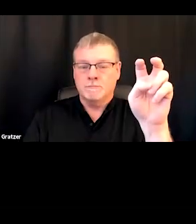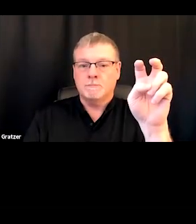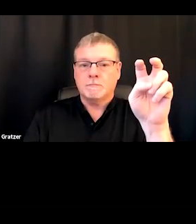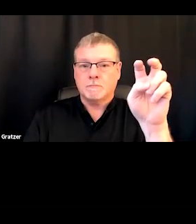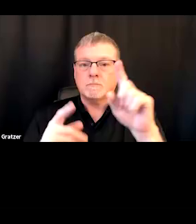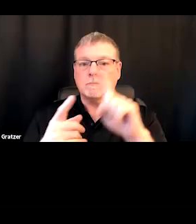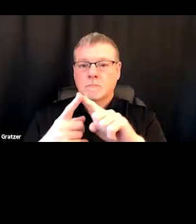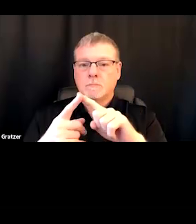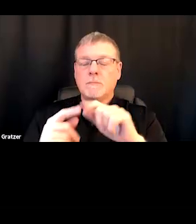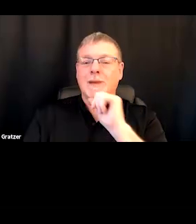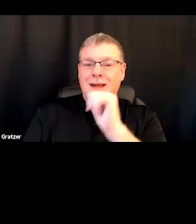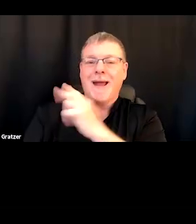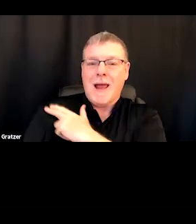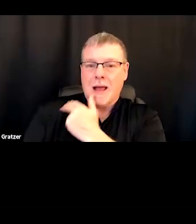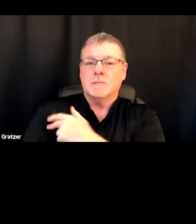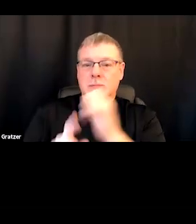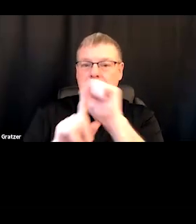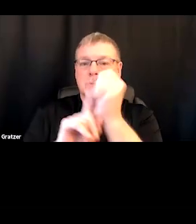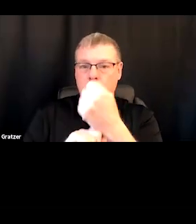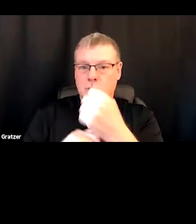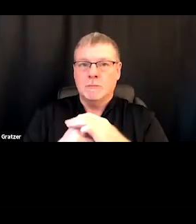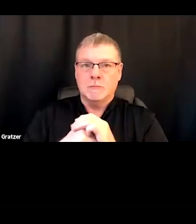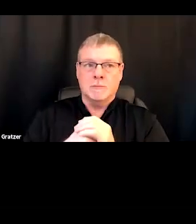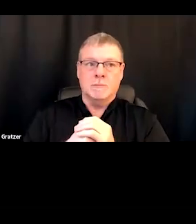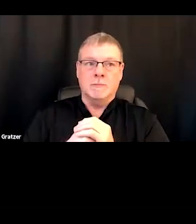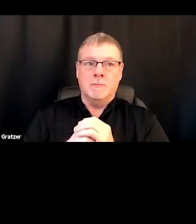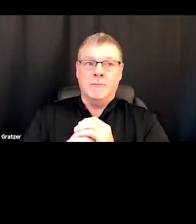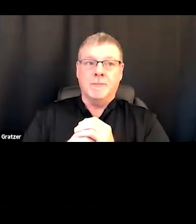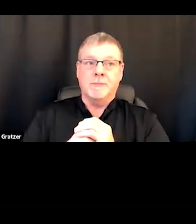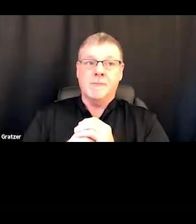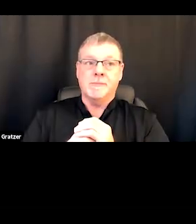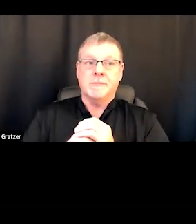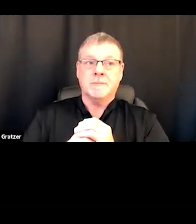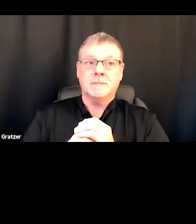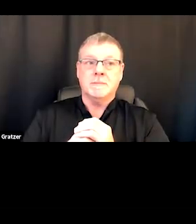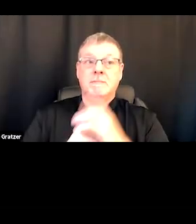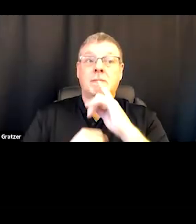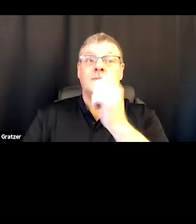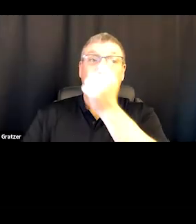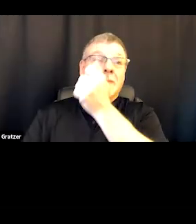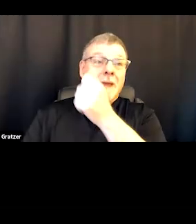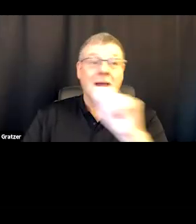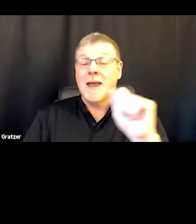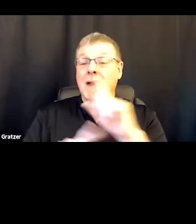to a non-hospital care setting. And have any of our responders ever been injured